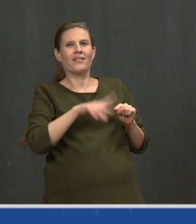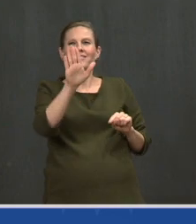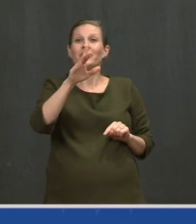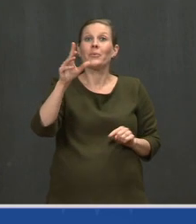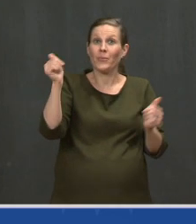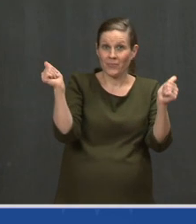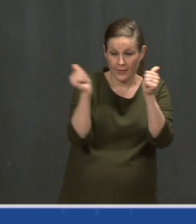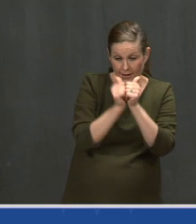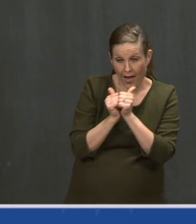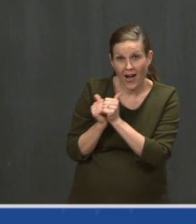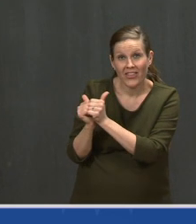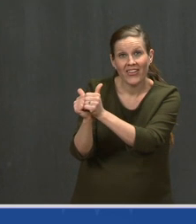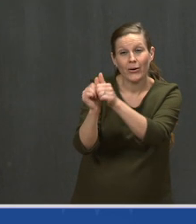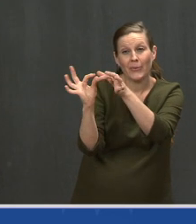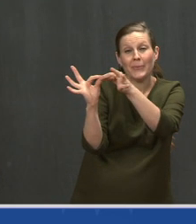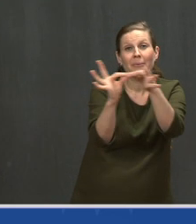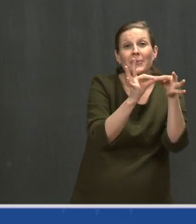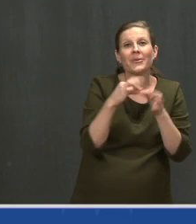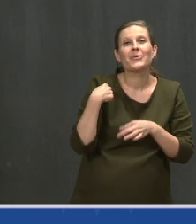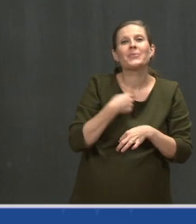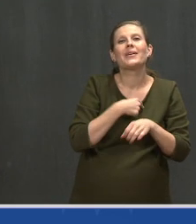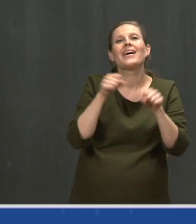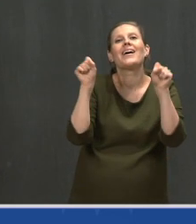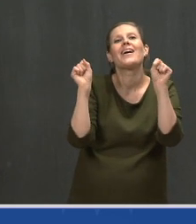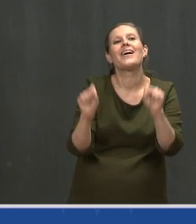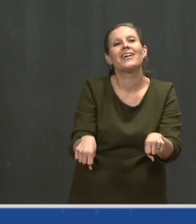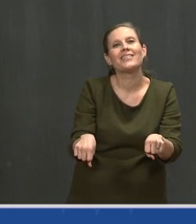Thank you and I hope I get to come back to see you folks